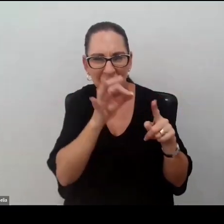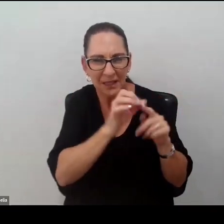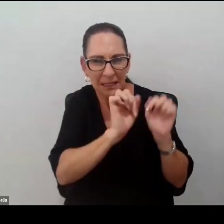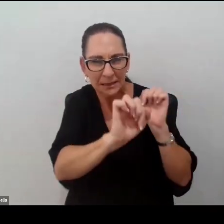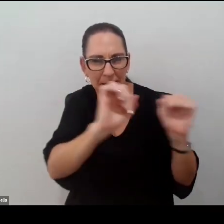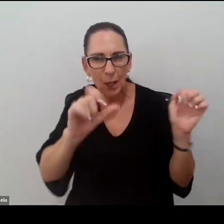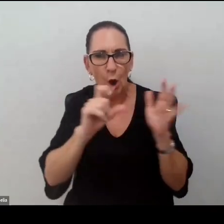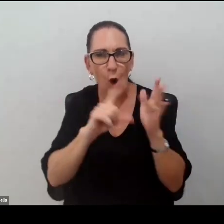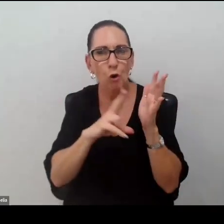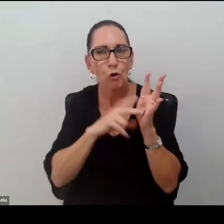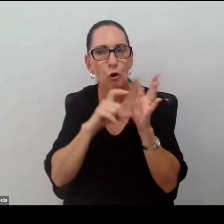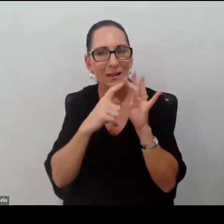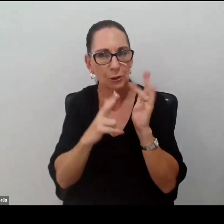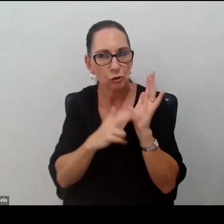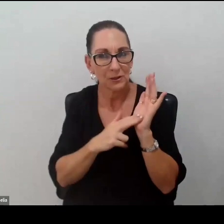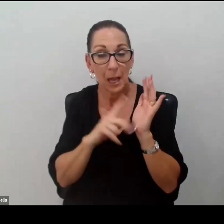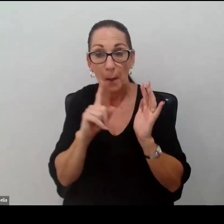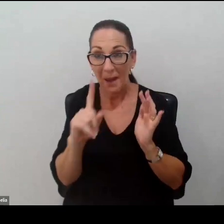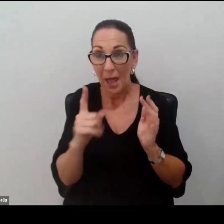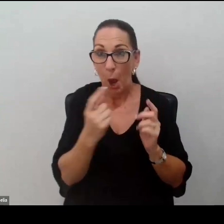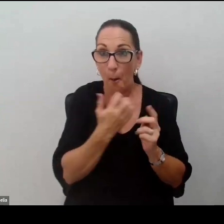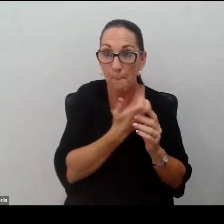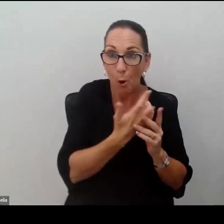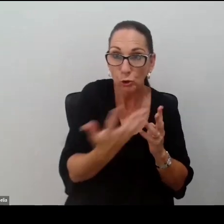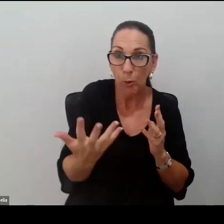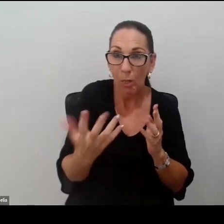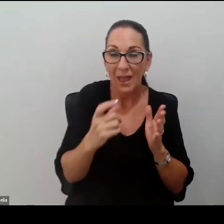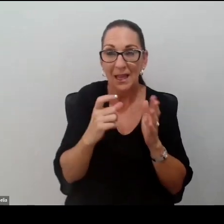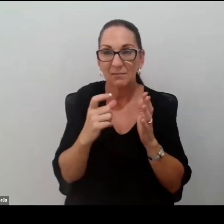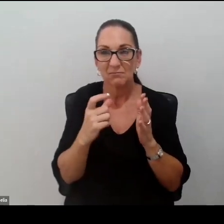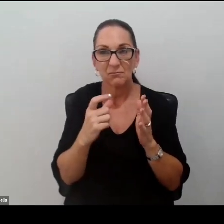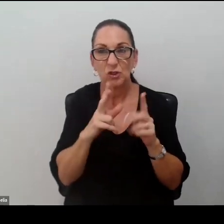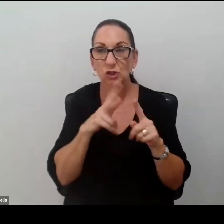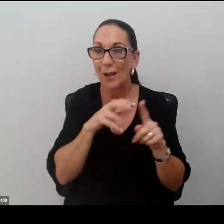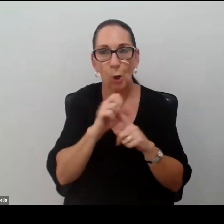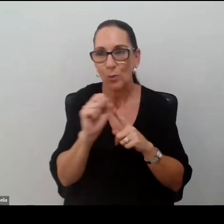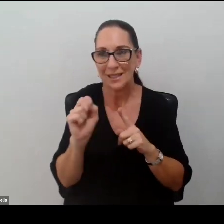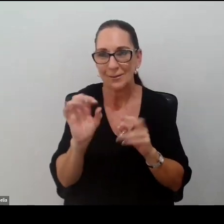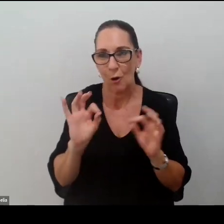data indicating multiple diagnosis is lacking. Government data related to those